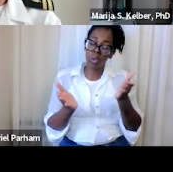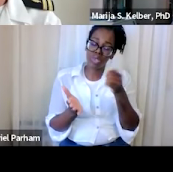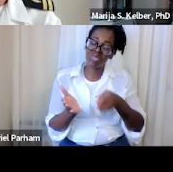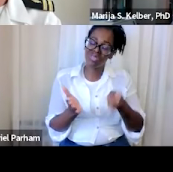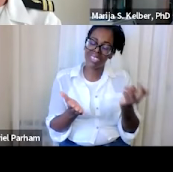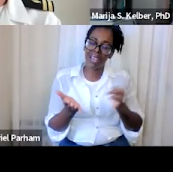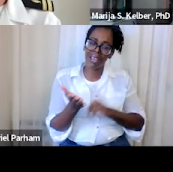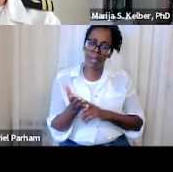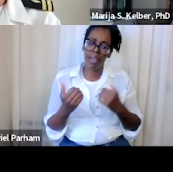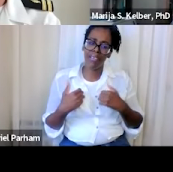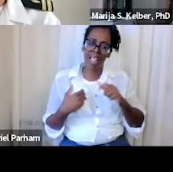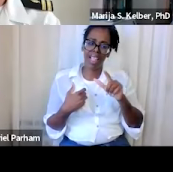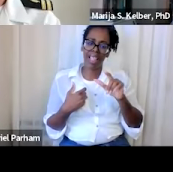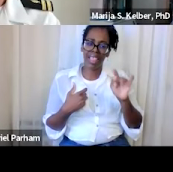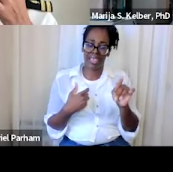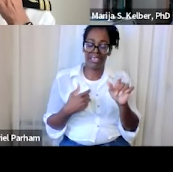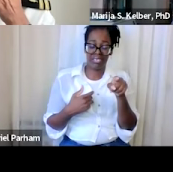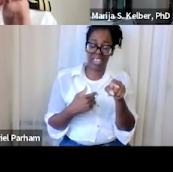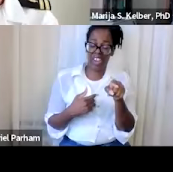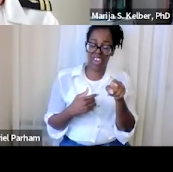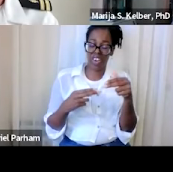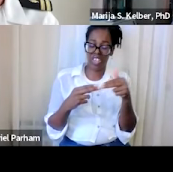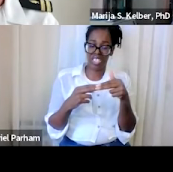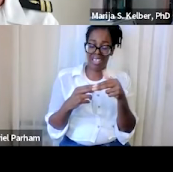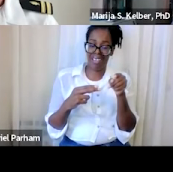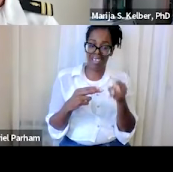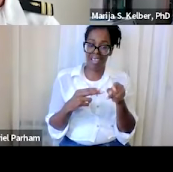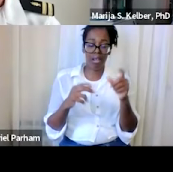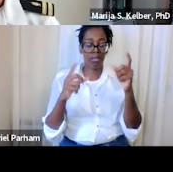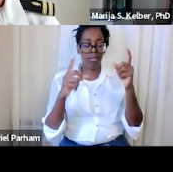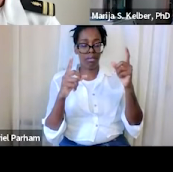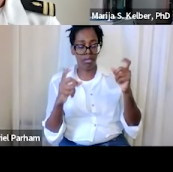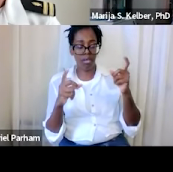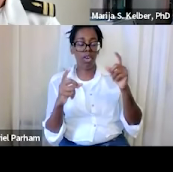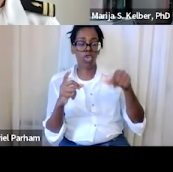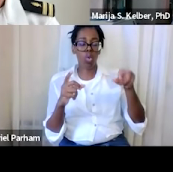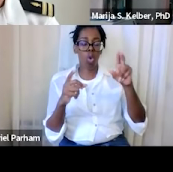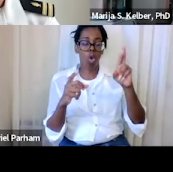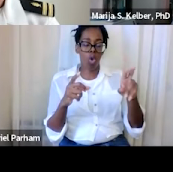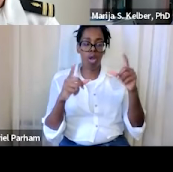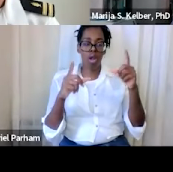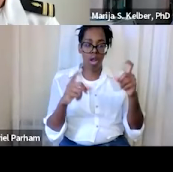just enter the link into your favorite web browser or scan the QR code and it'll take you to place to enter your information